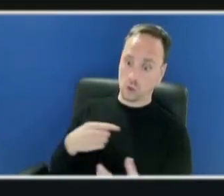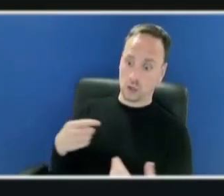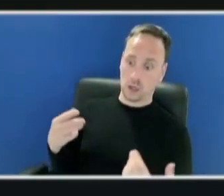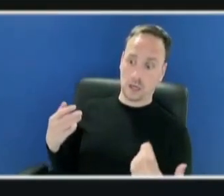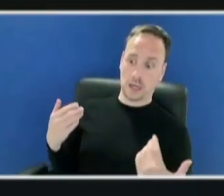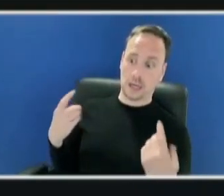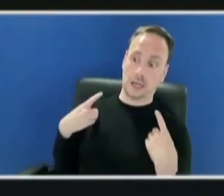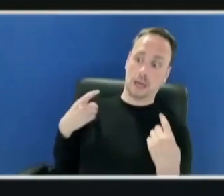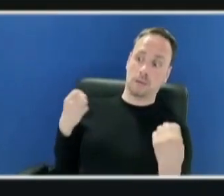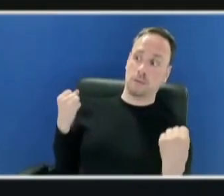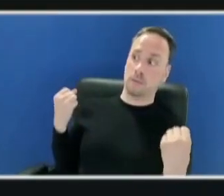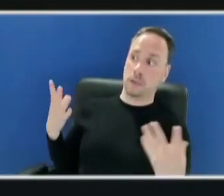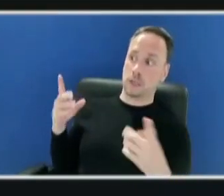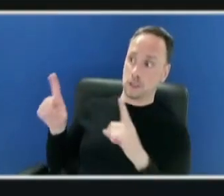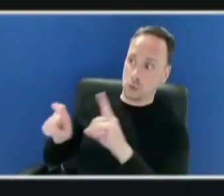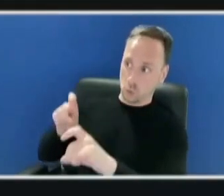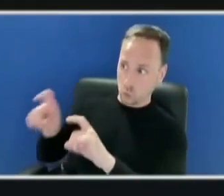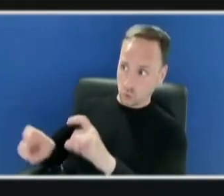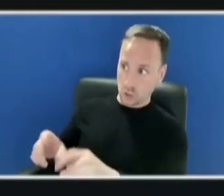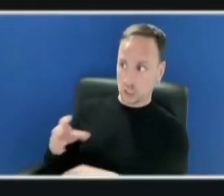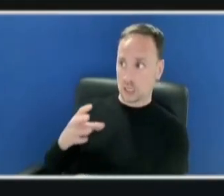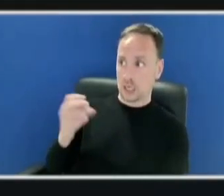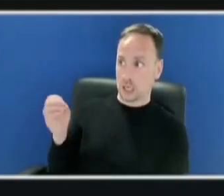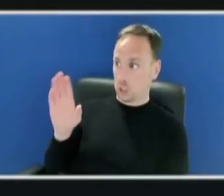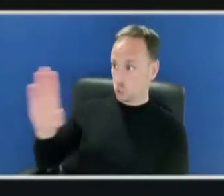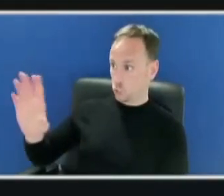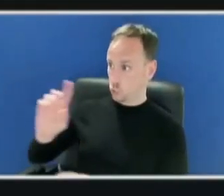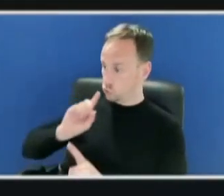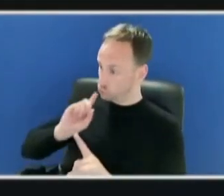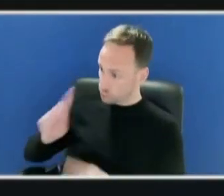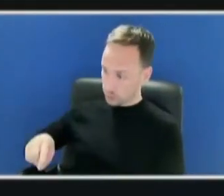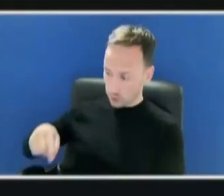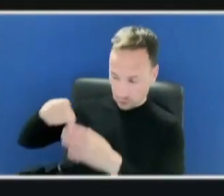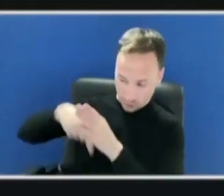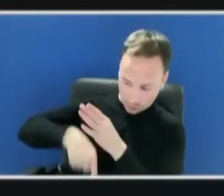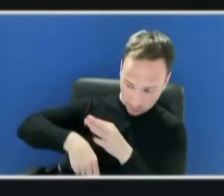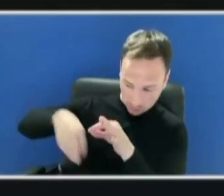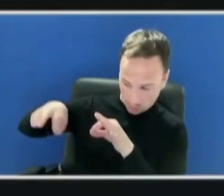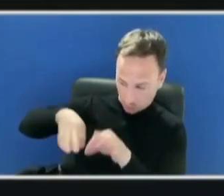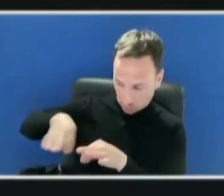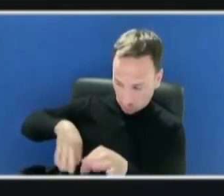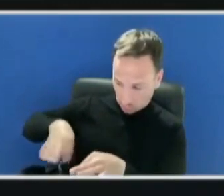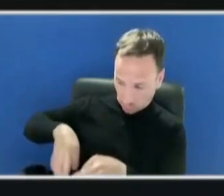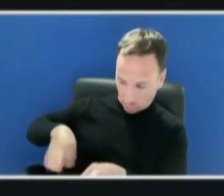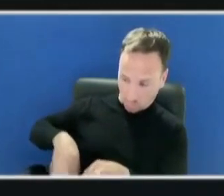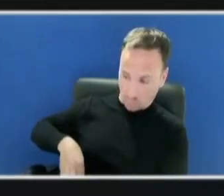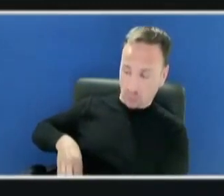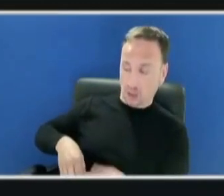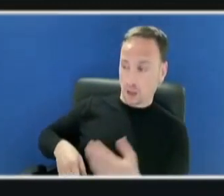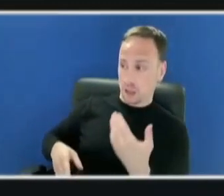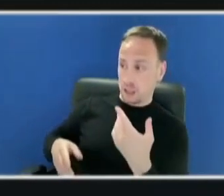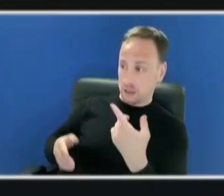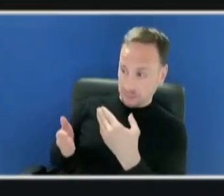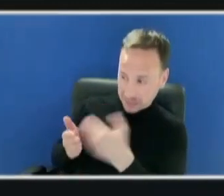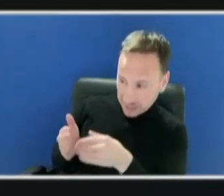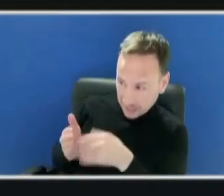the responses to these questions and continuing to answer them for clarity and understanding.